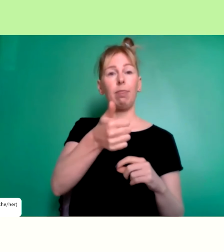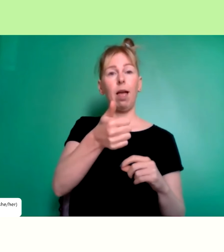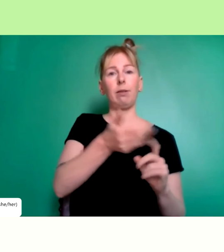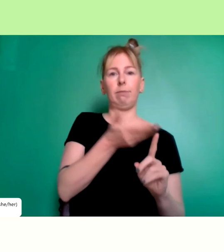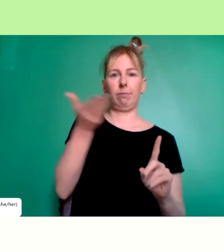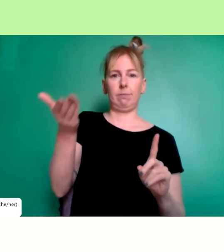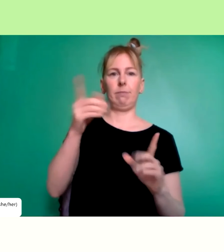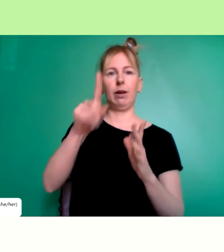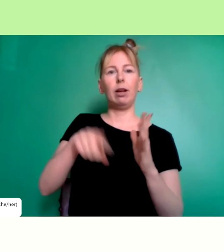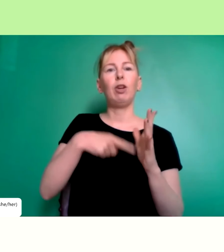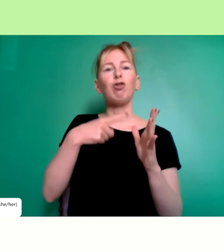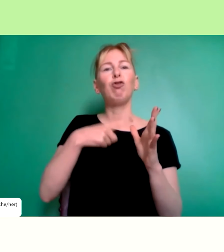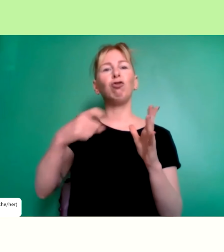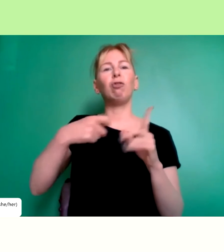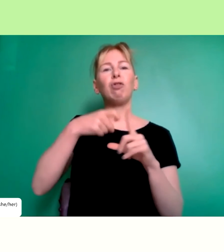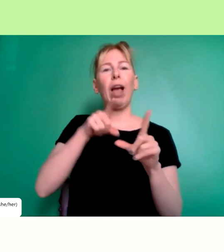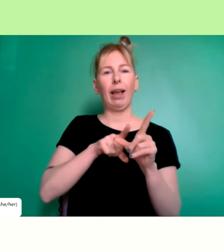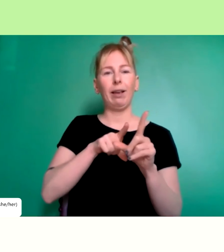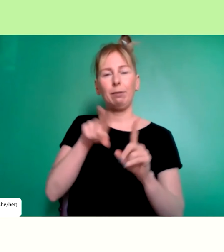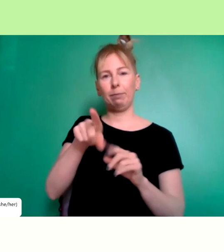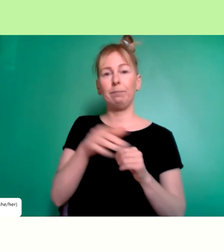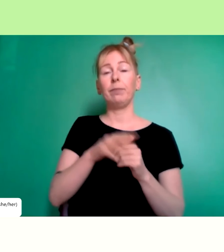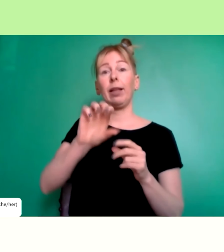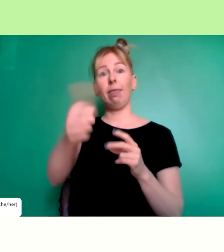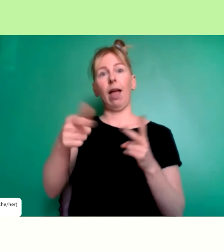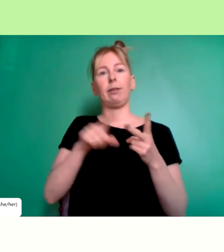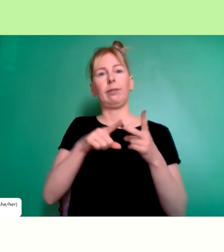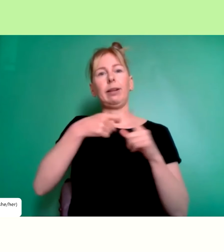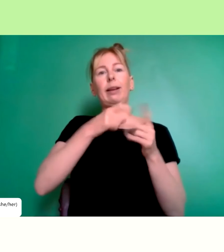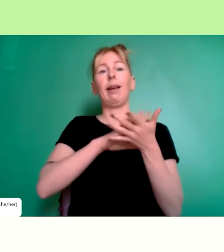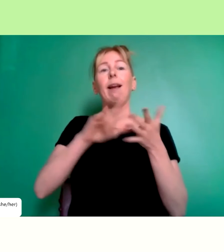then hand over to Khanyisile and then we're going to have a general conversation.